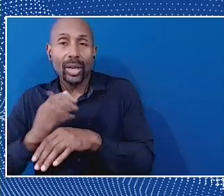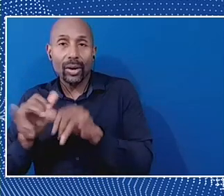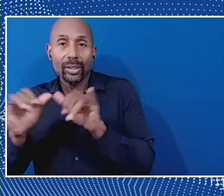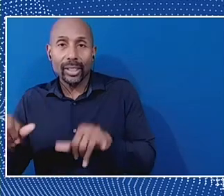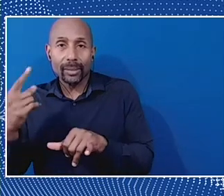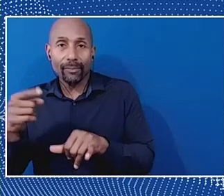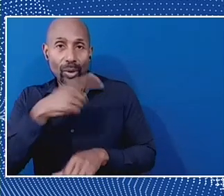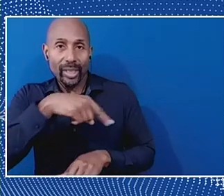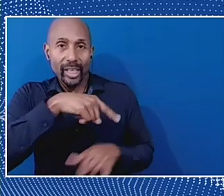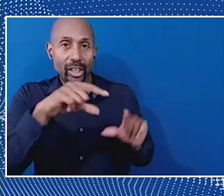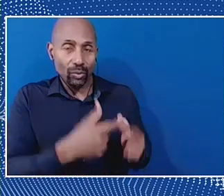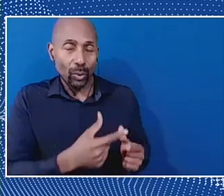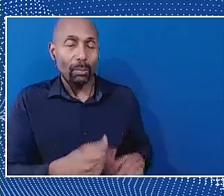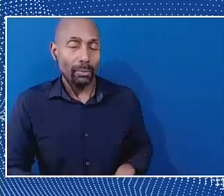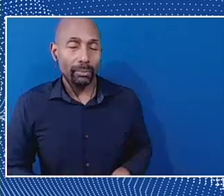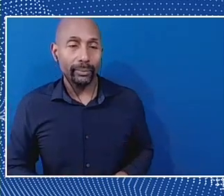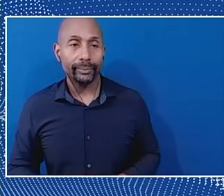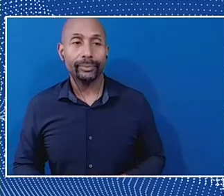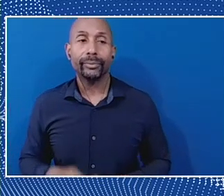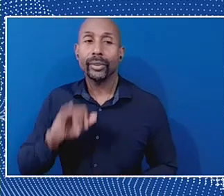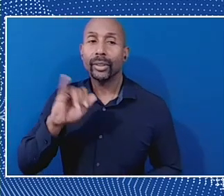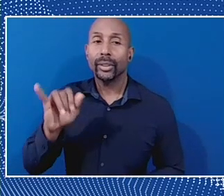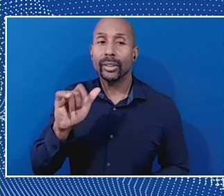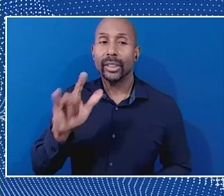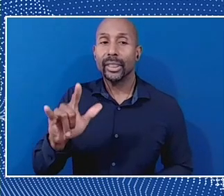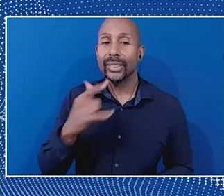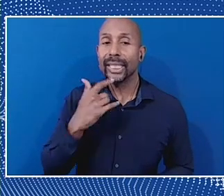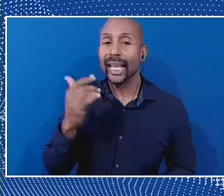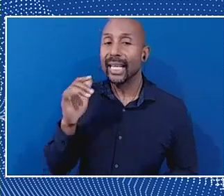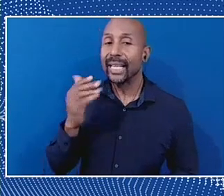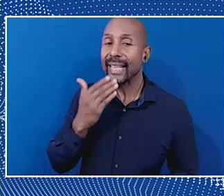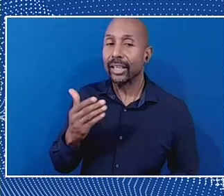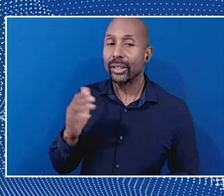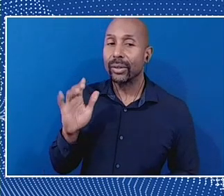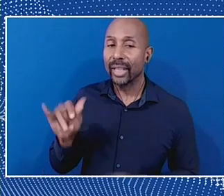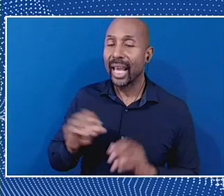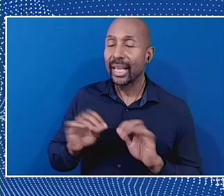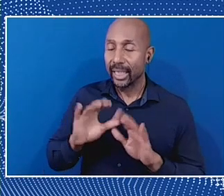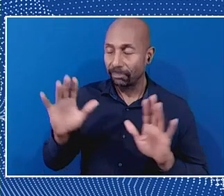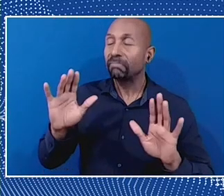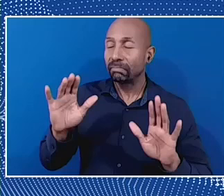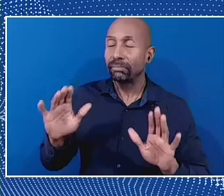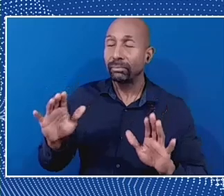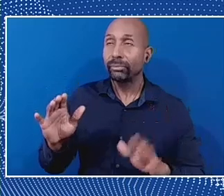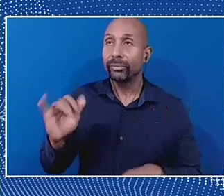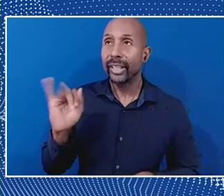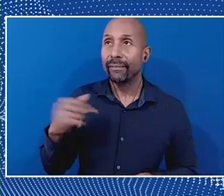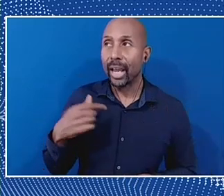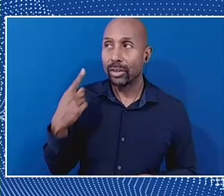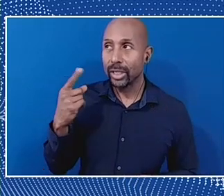Thank you. That clarifies. And I think for me, if I'm understanding correctly, we- you will use information